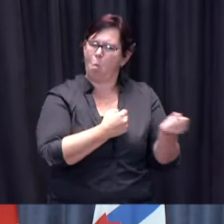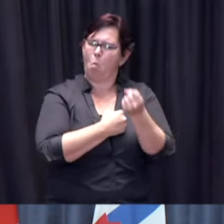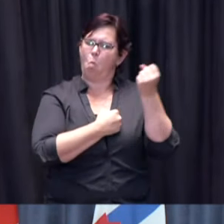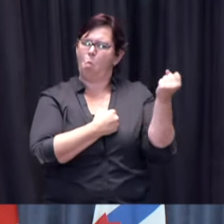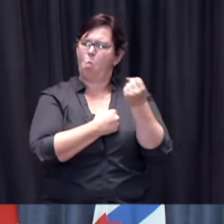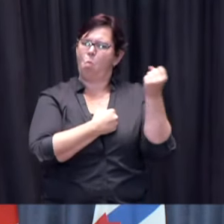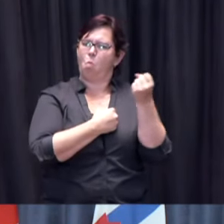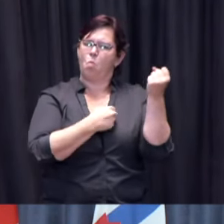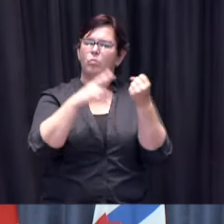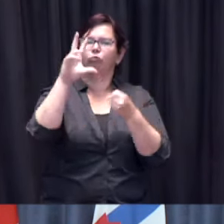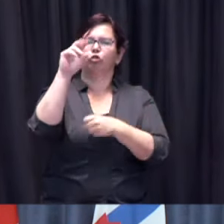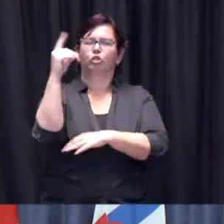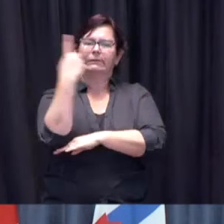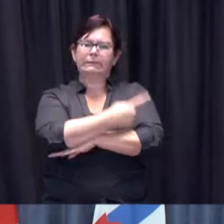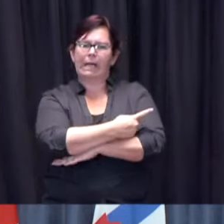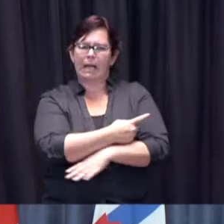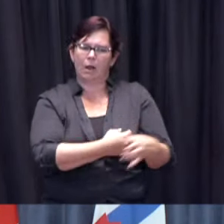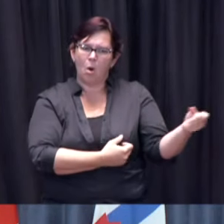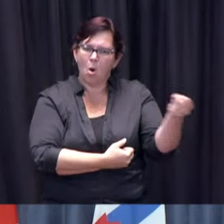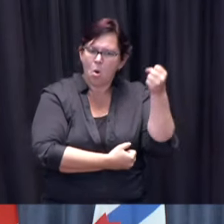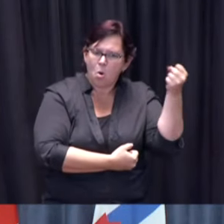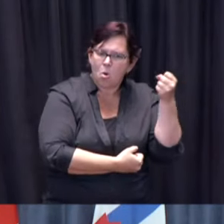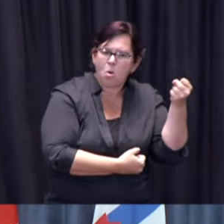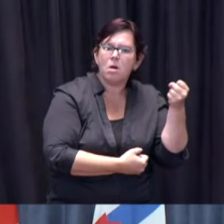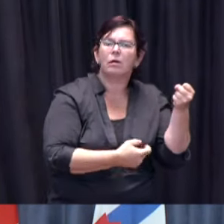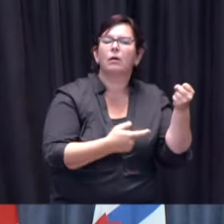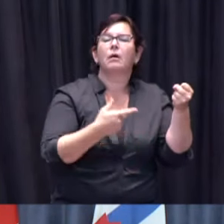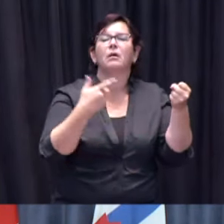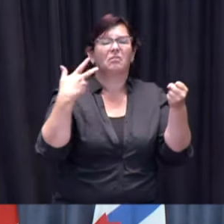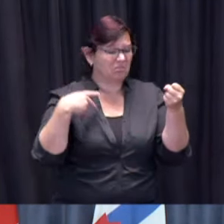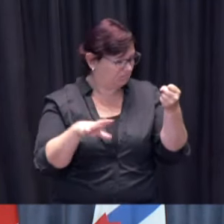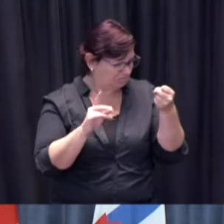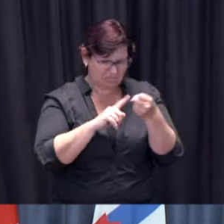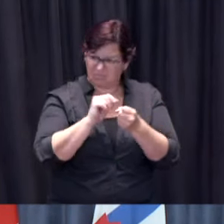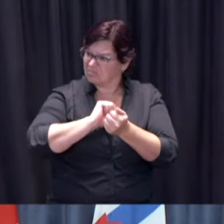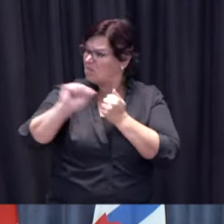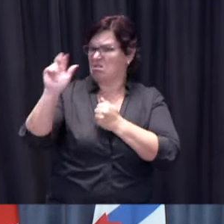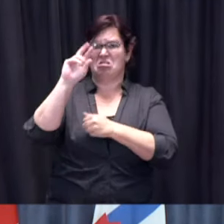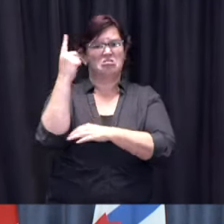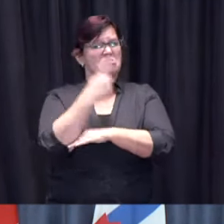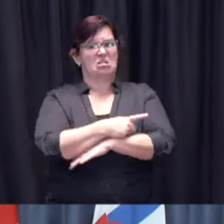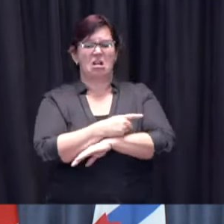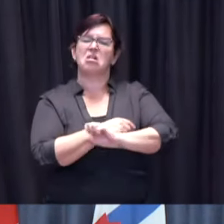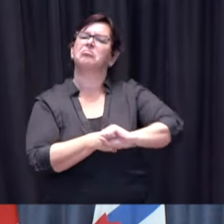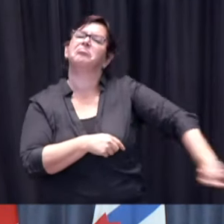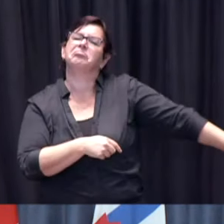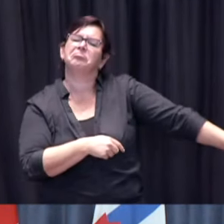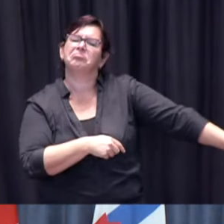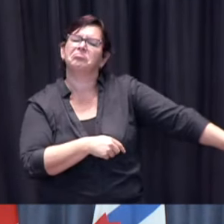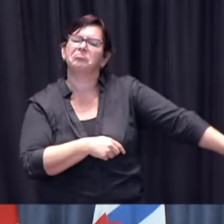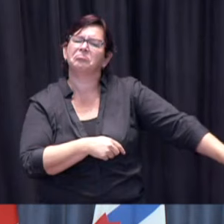after which time the information can be destroyed. And we would permit local public health units to access this information when